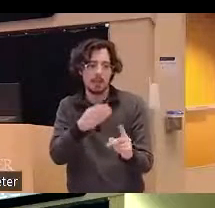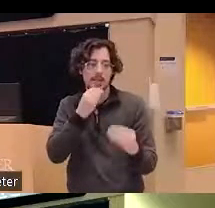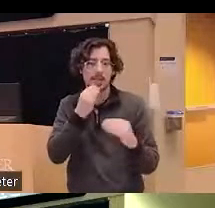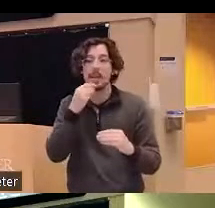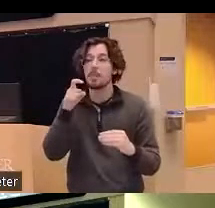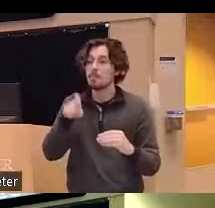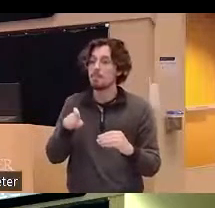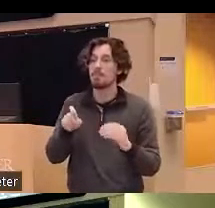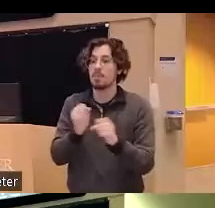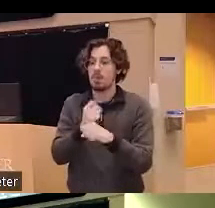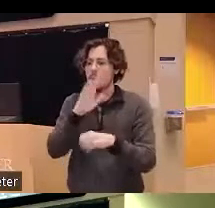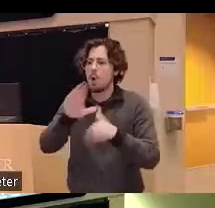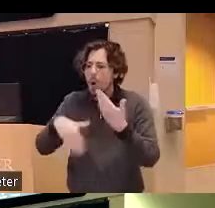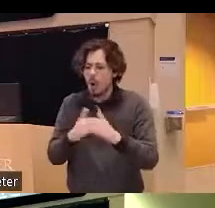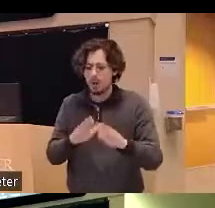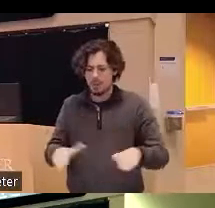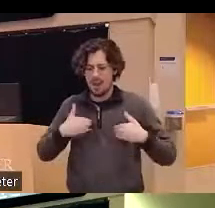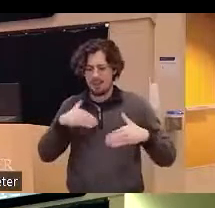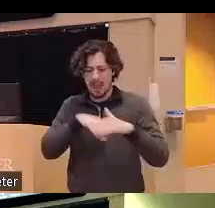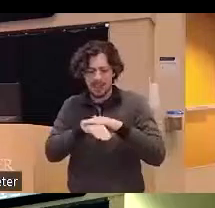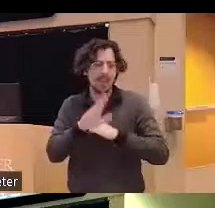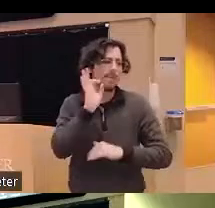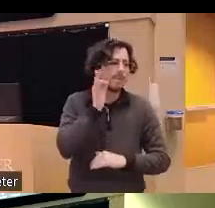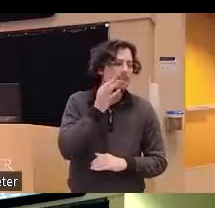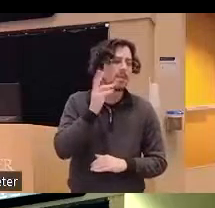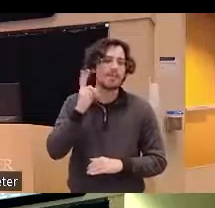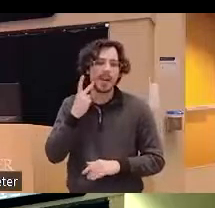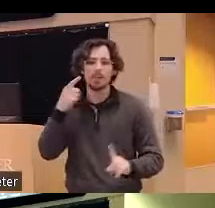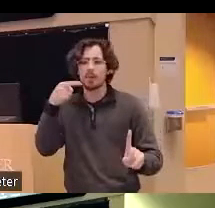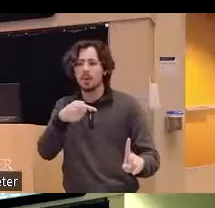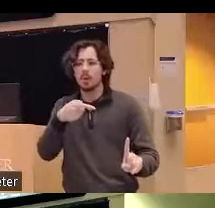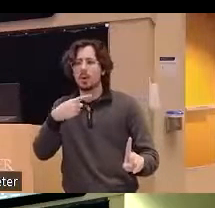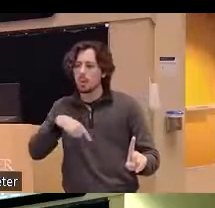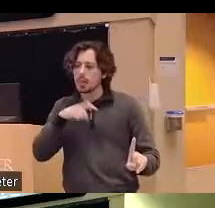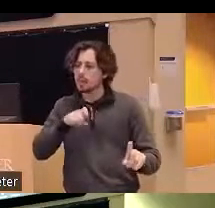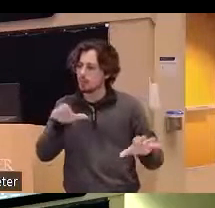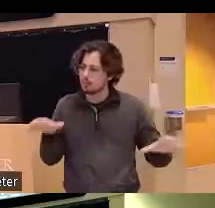have access to fruit and vegetables and we need to do everything we can in every state in the